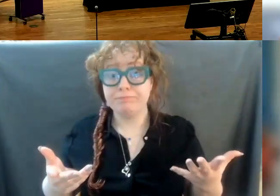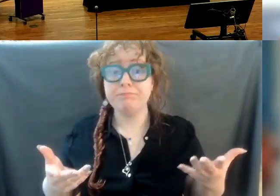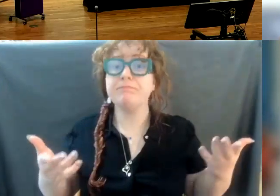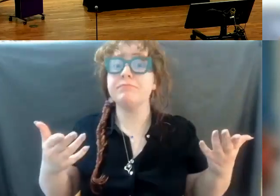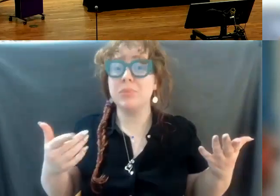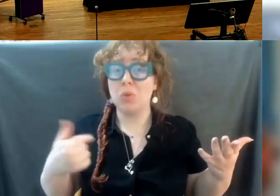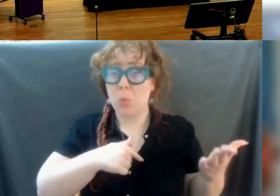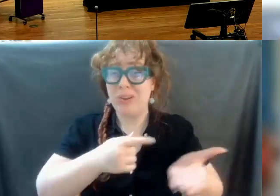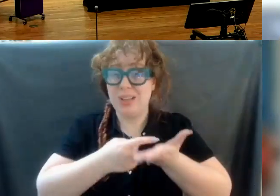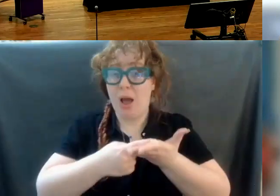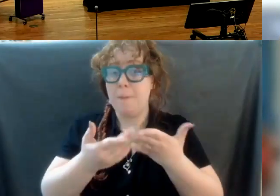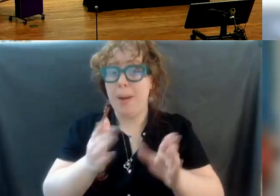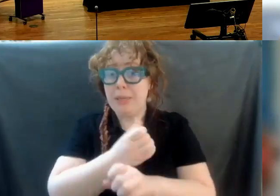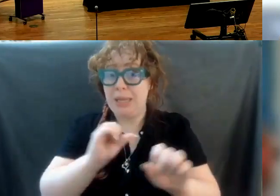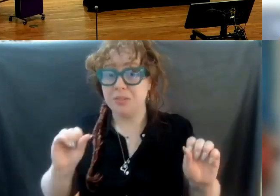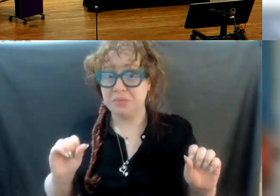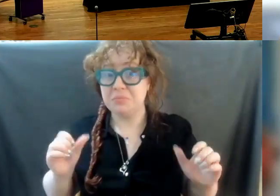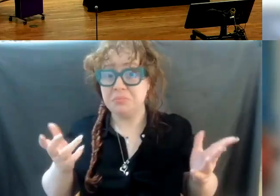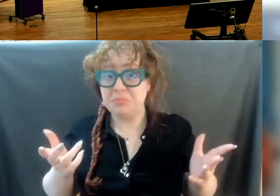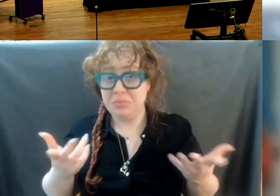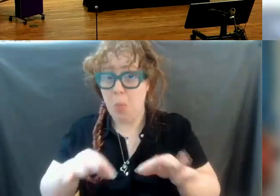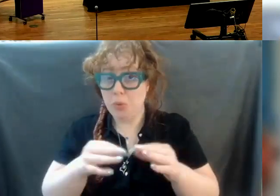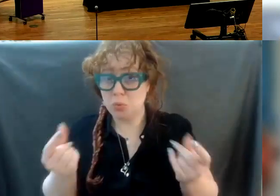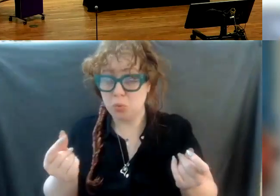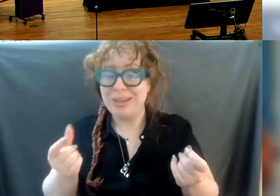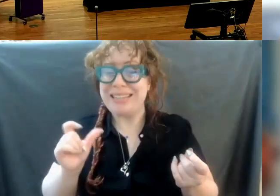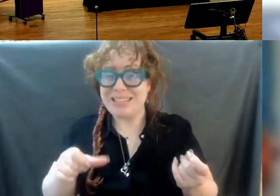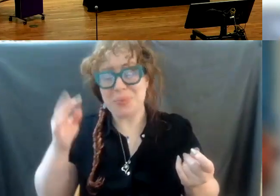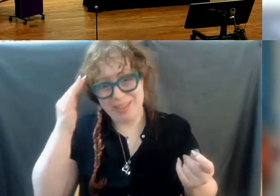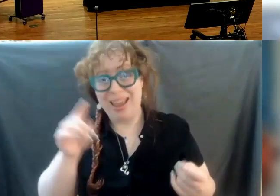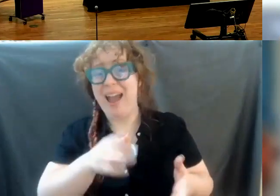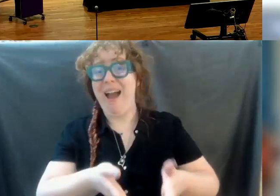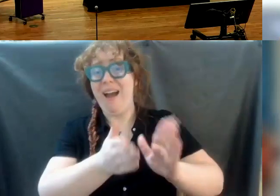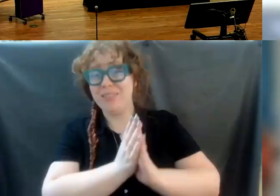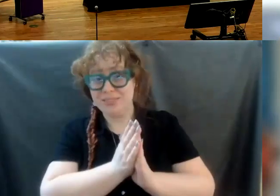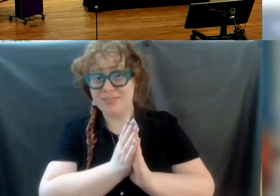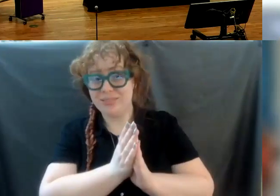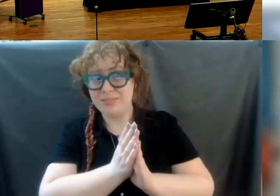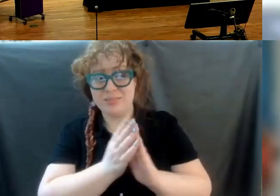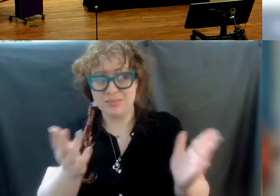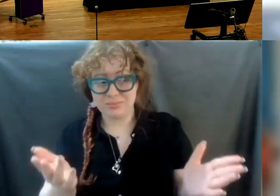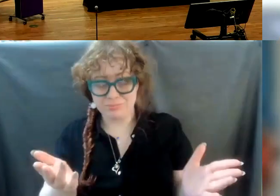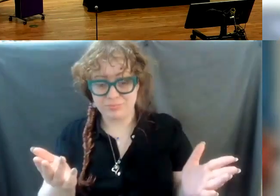to ask the question what is important or what do we need to ask and push our